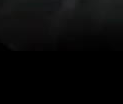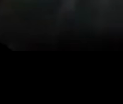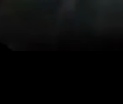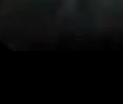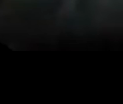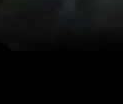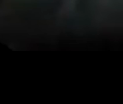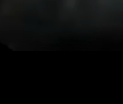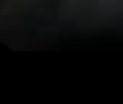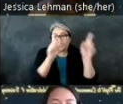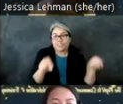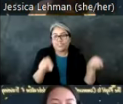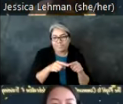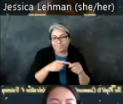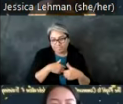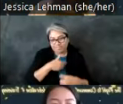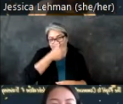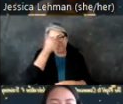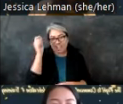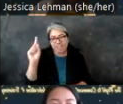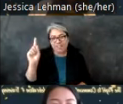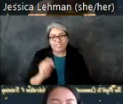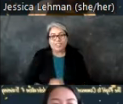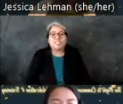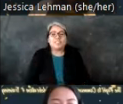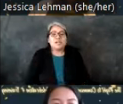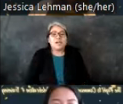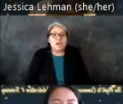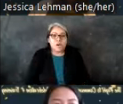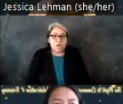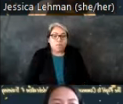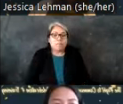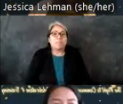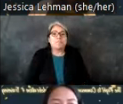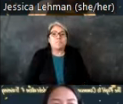get involved with this new action. So -- oh, oh. Okay.